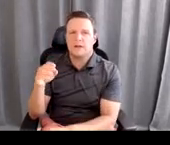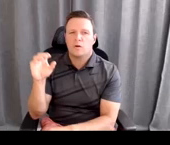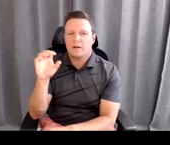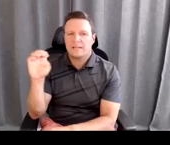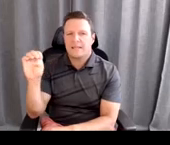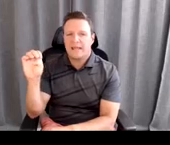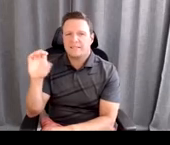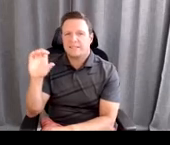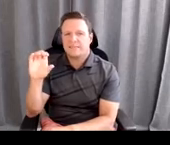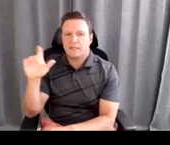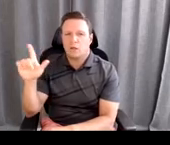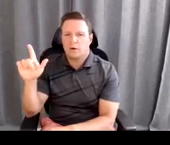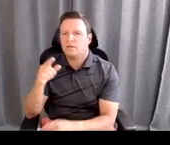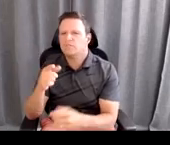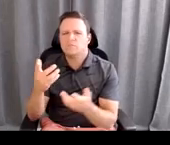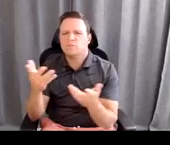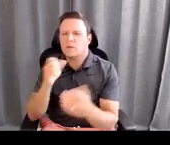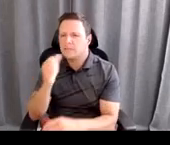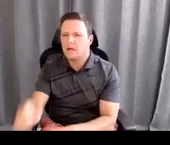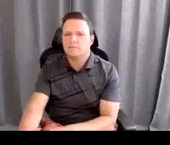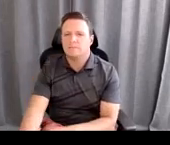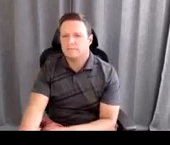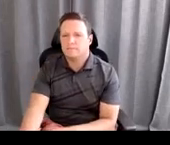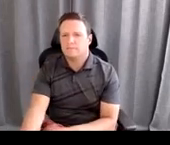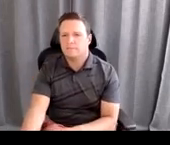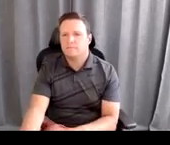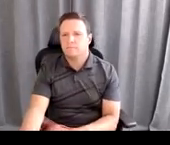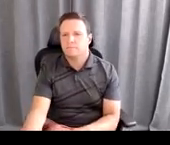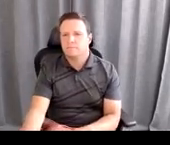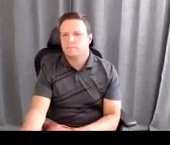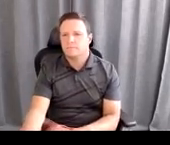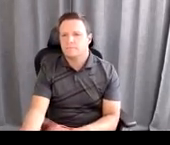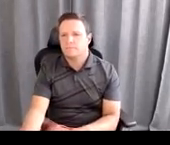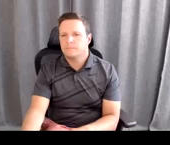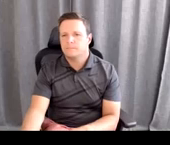And again, it's not a traditional service learning model. Again, traditional service